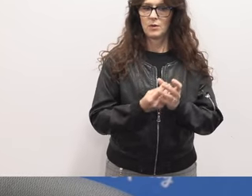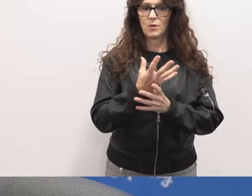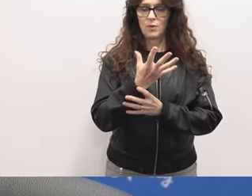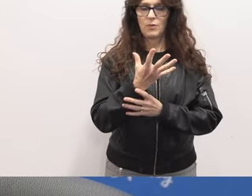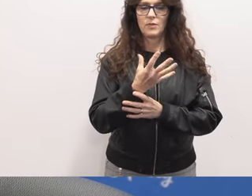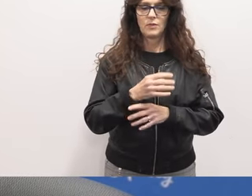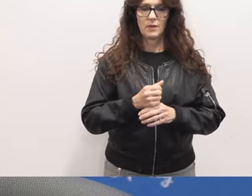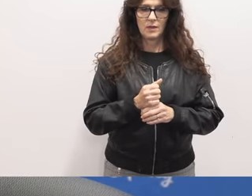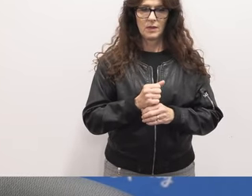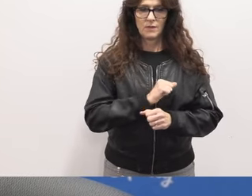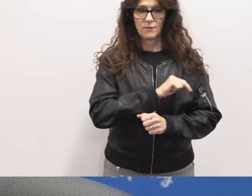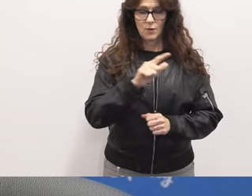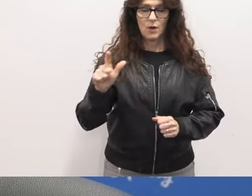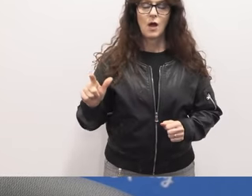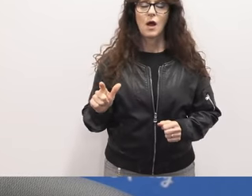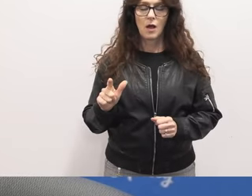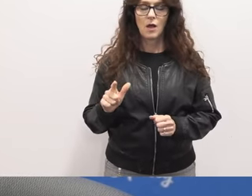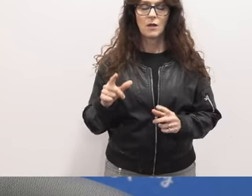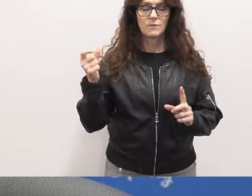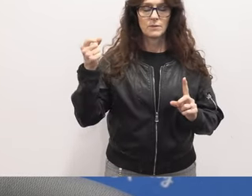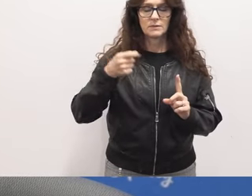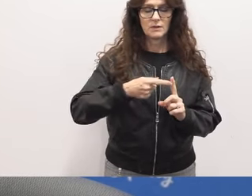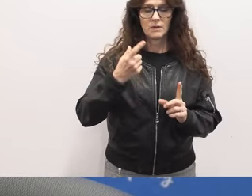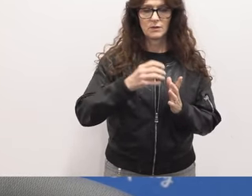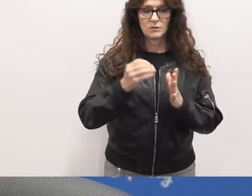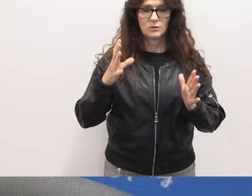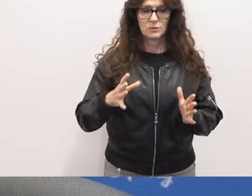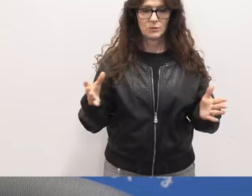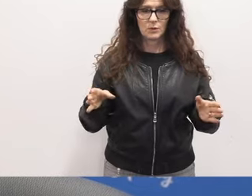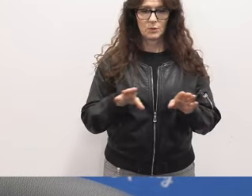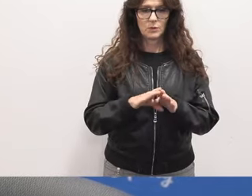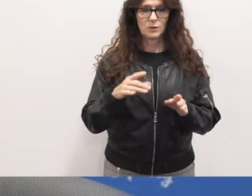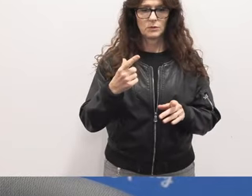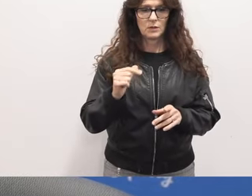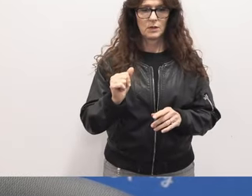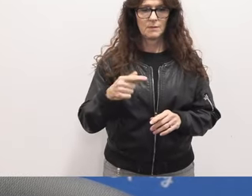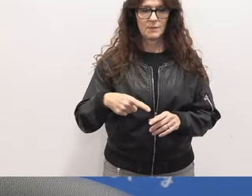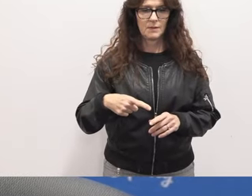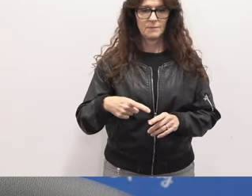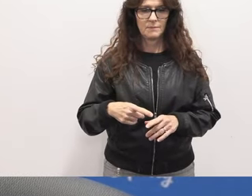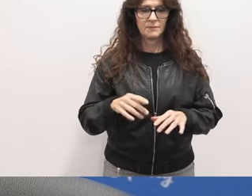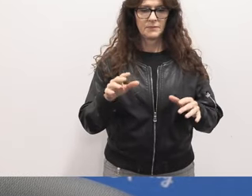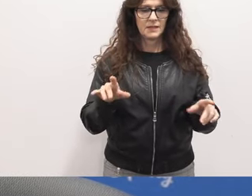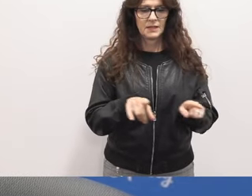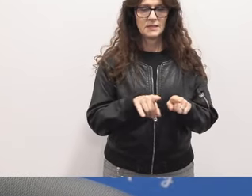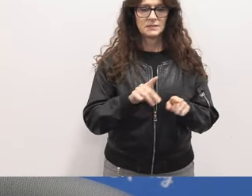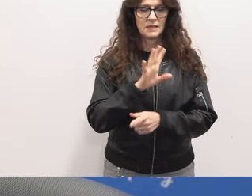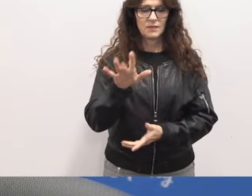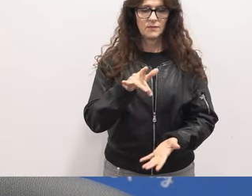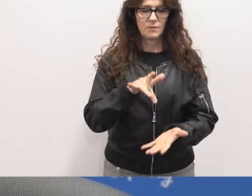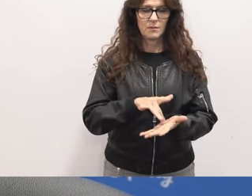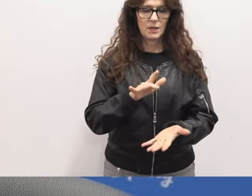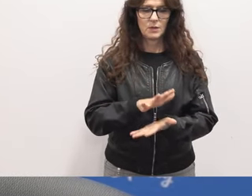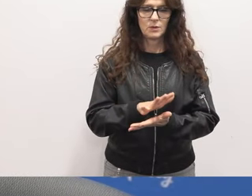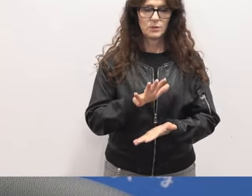but particularly for our students where we wanna close gaps. So I was gonna do the same thing for middle school. So for middle school, same thing.